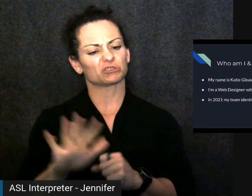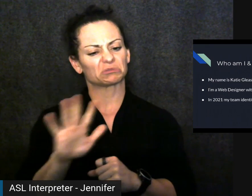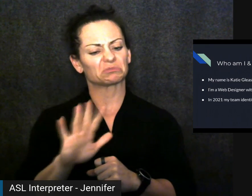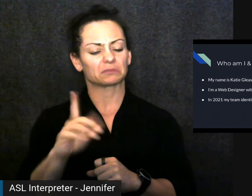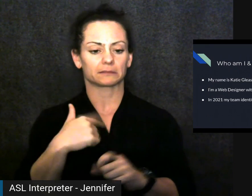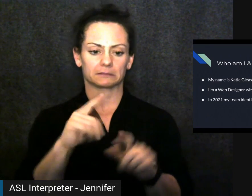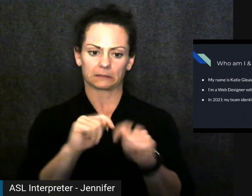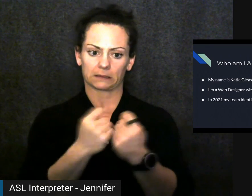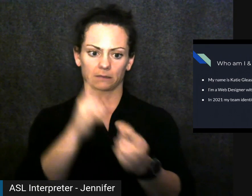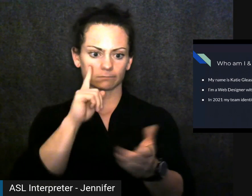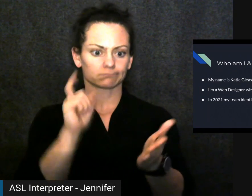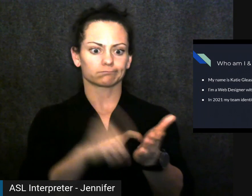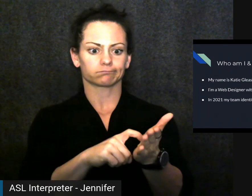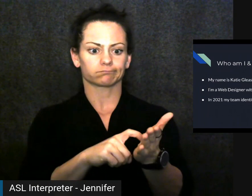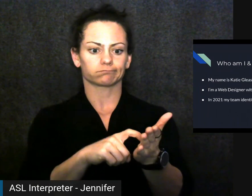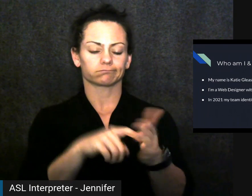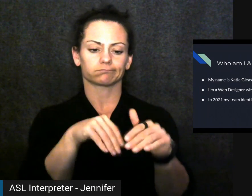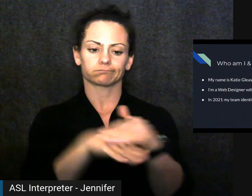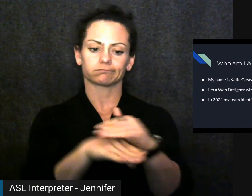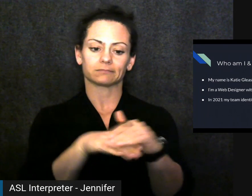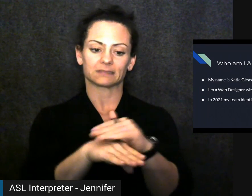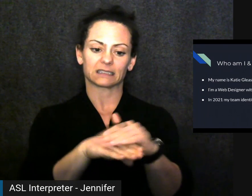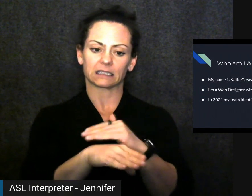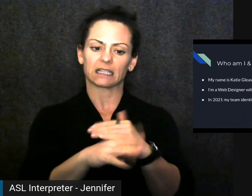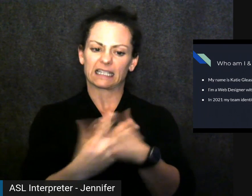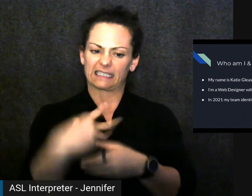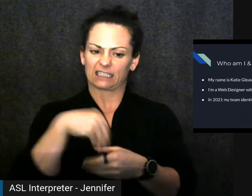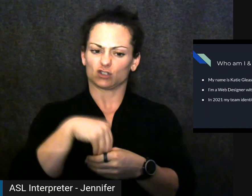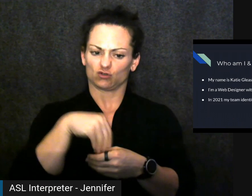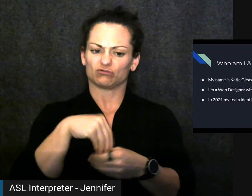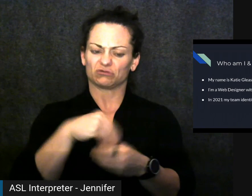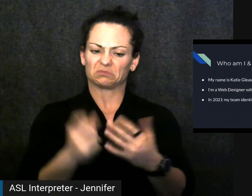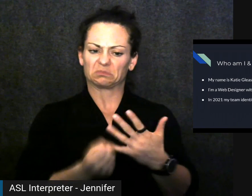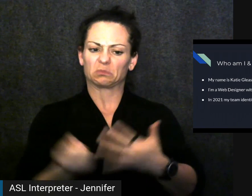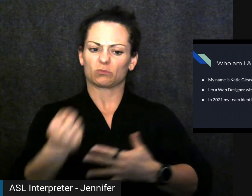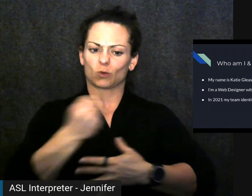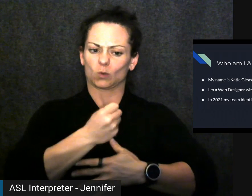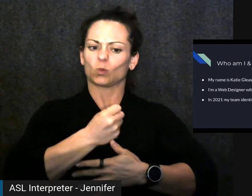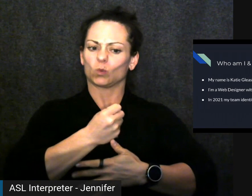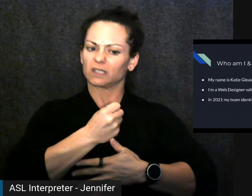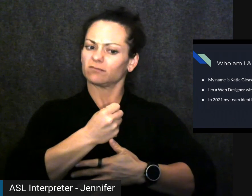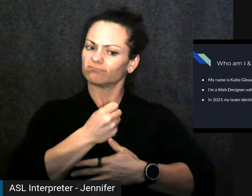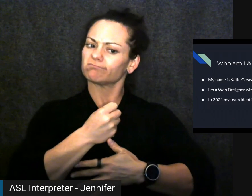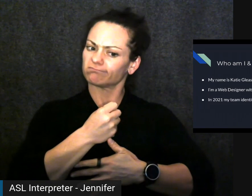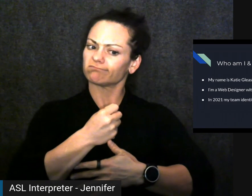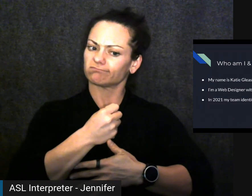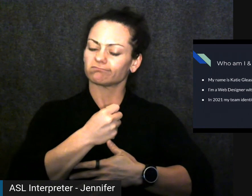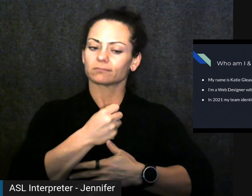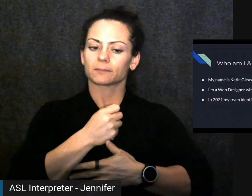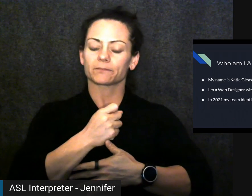as an internal priority and took steps to head up